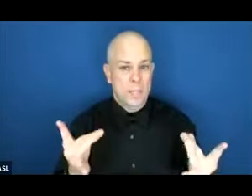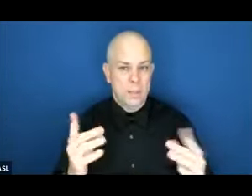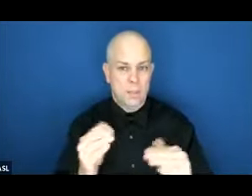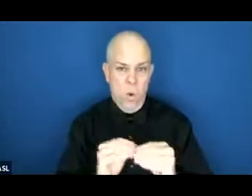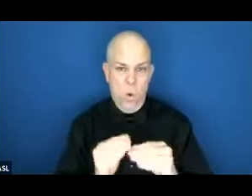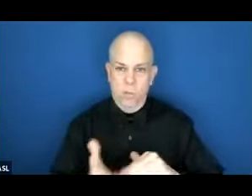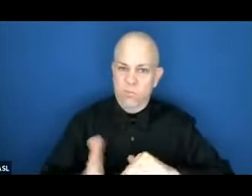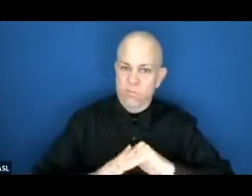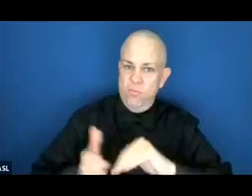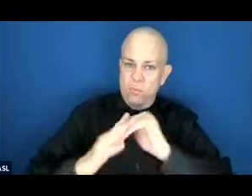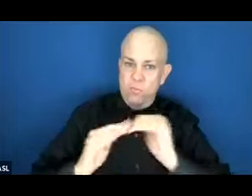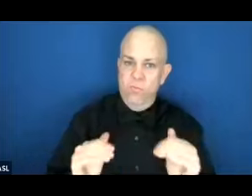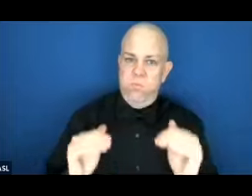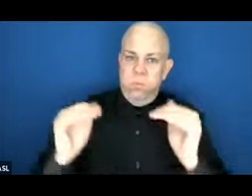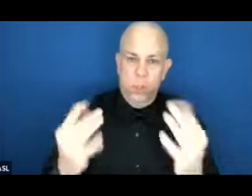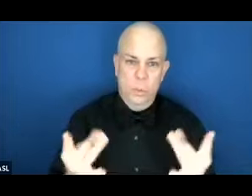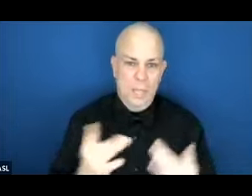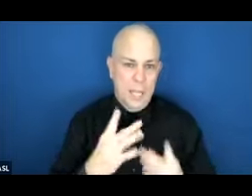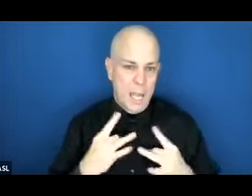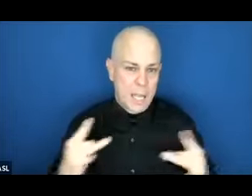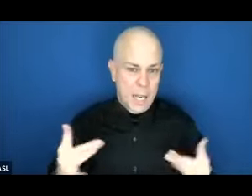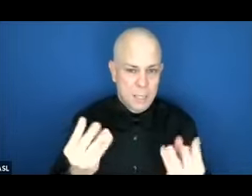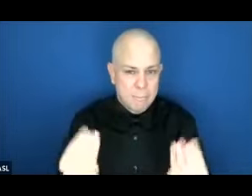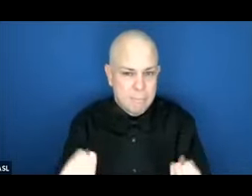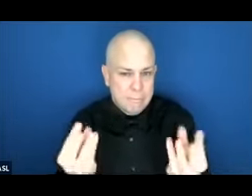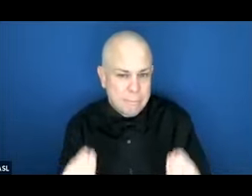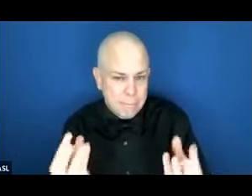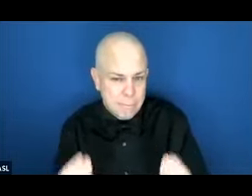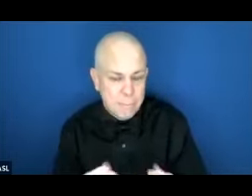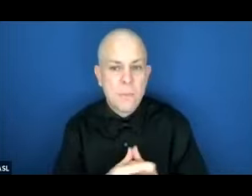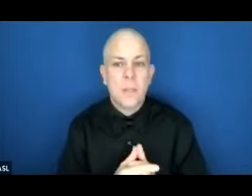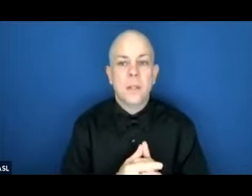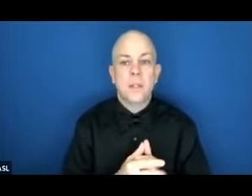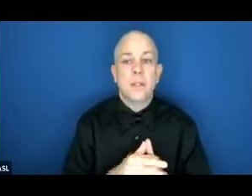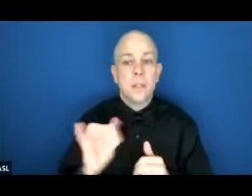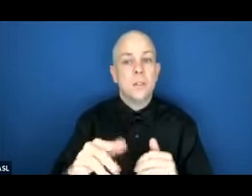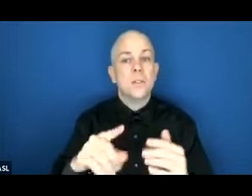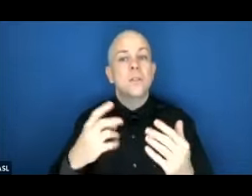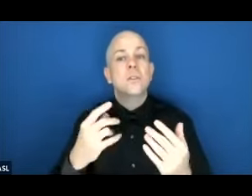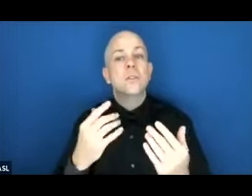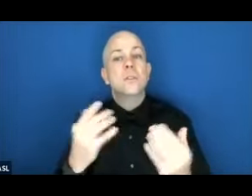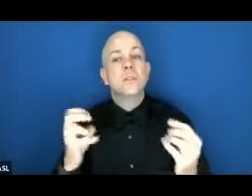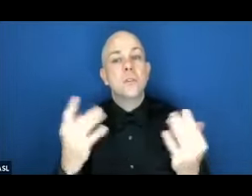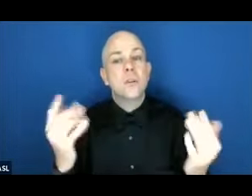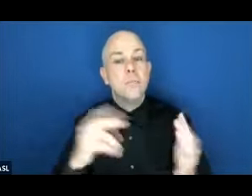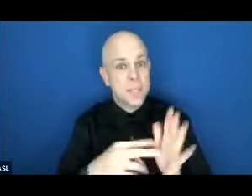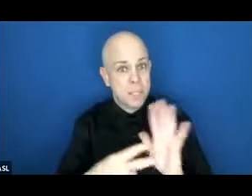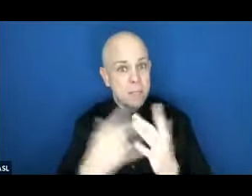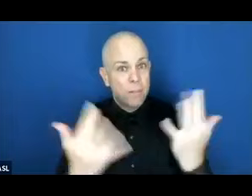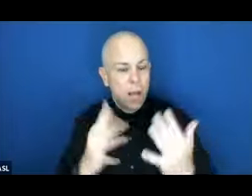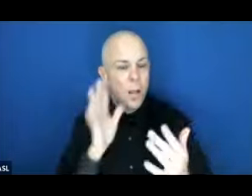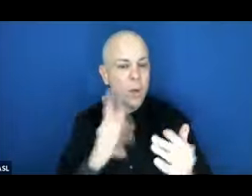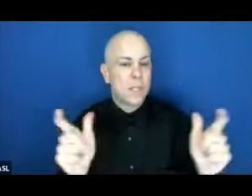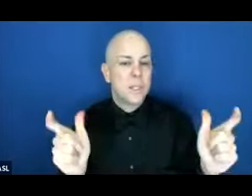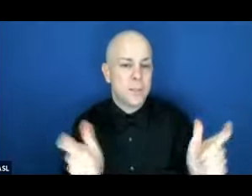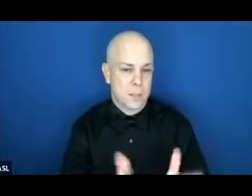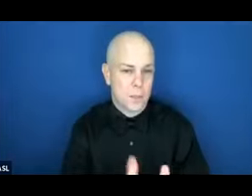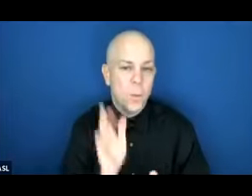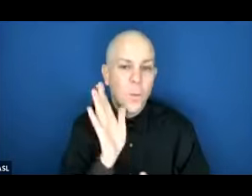fire behavior activity will start to lessen again in the evening and through the morning of the following day and then as we get rain that you've